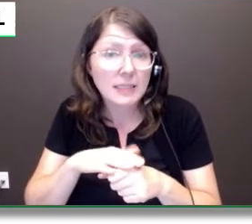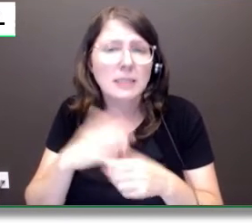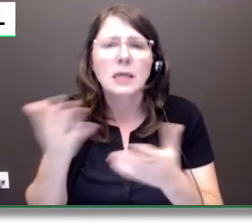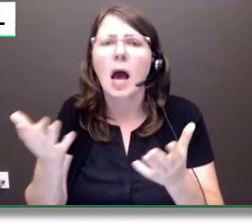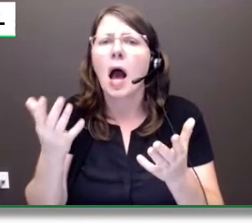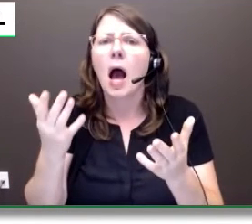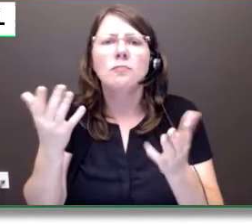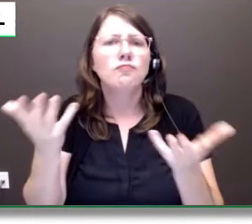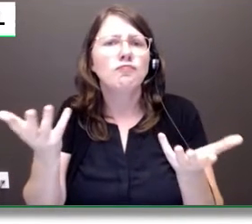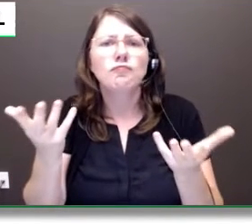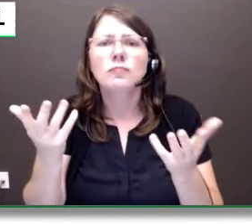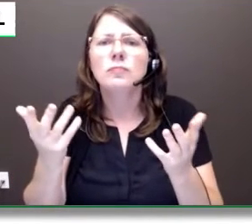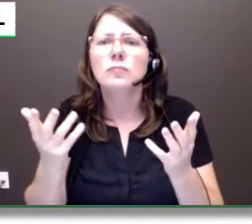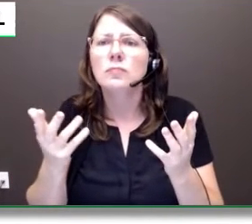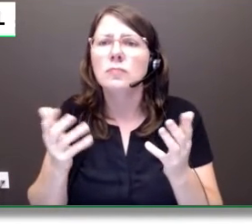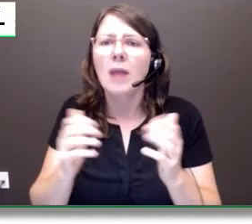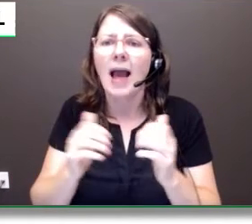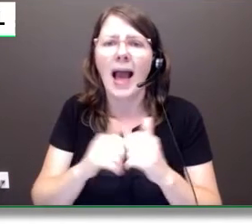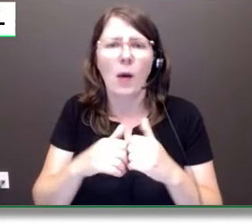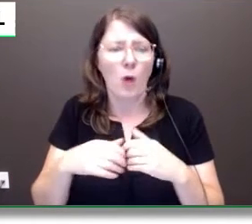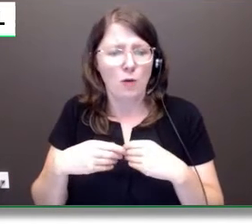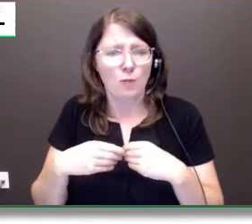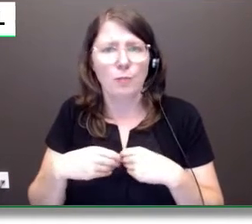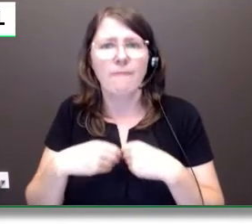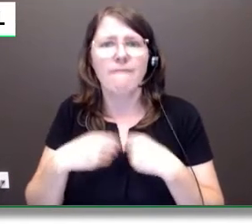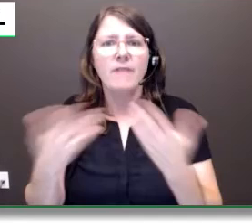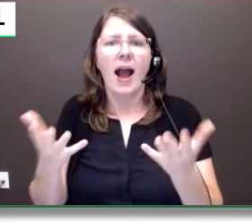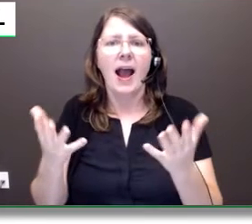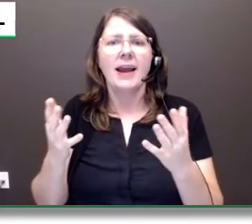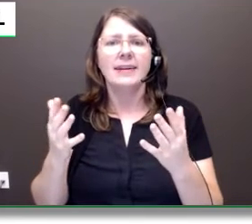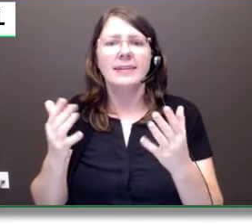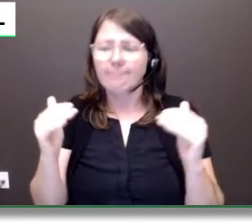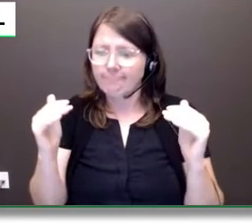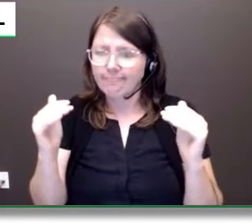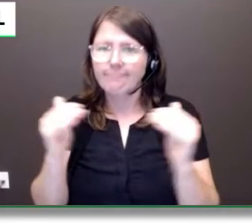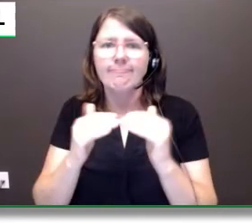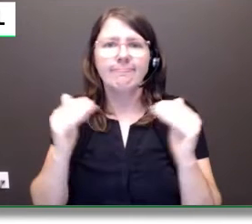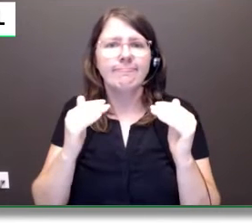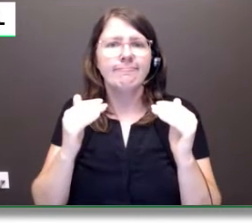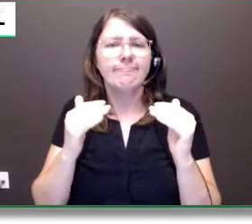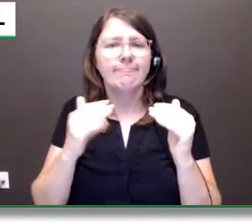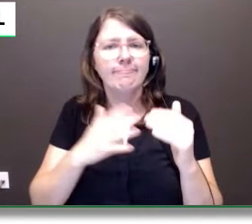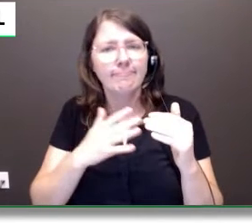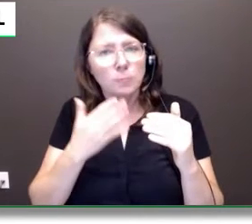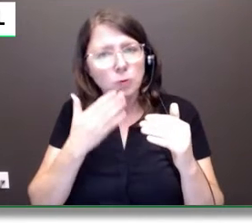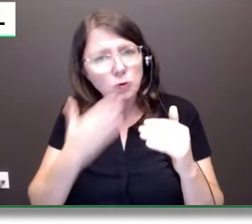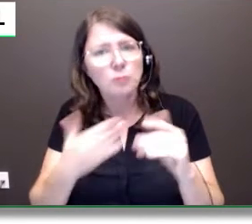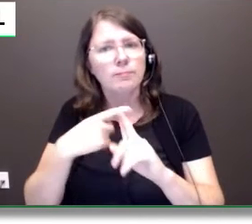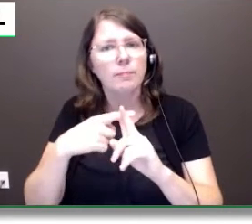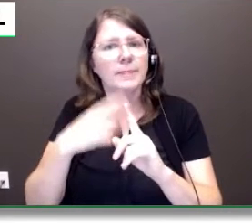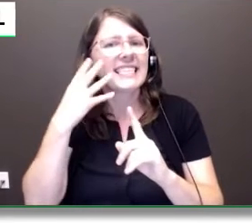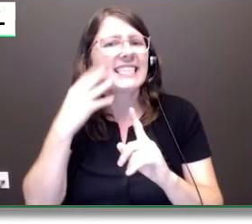this equivalent meaningful experience? So Noah, let's start off with your thoughts on this.